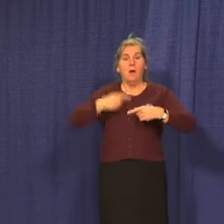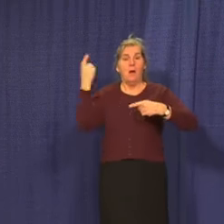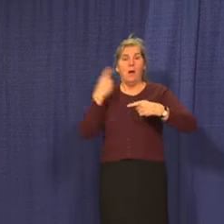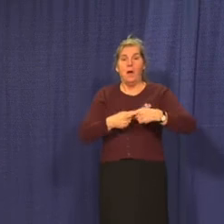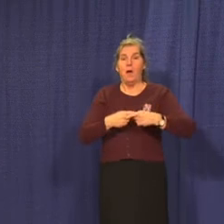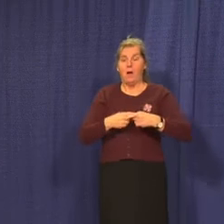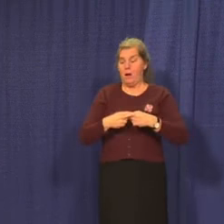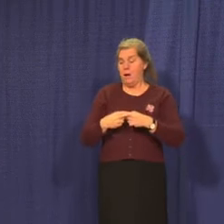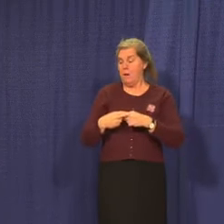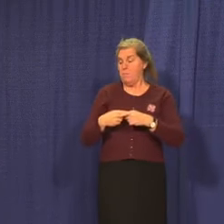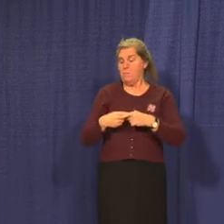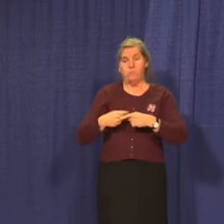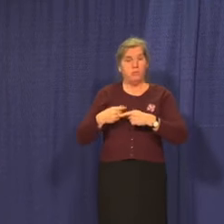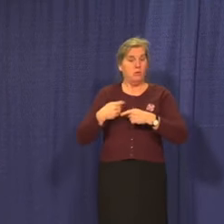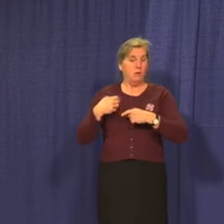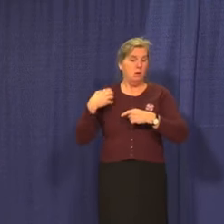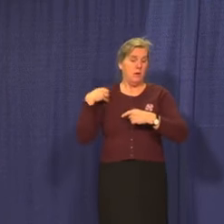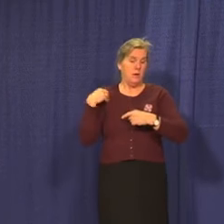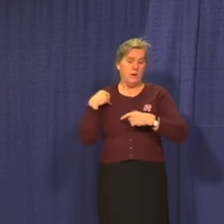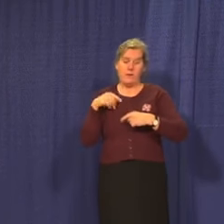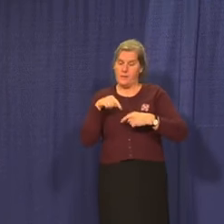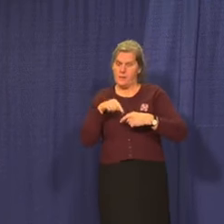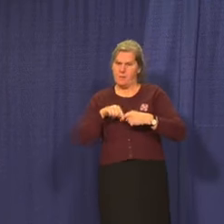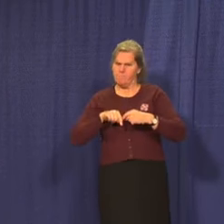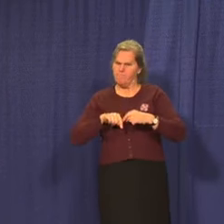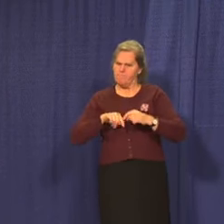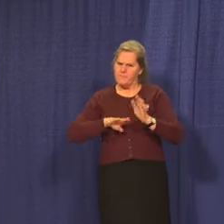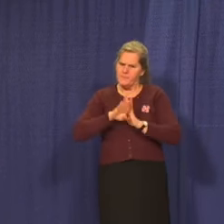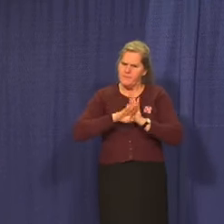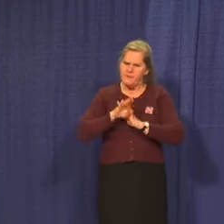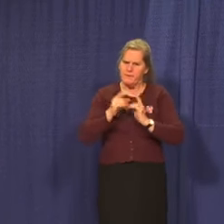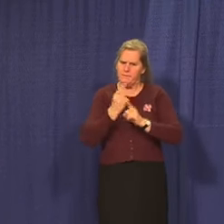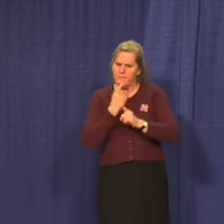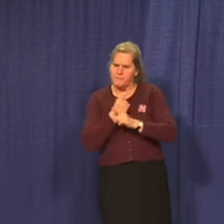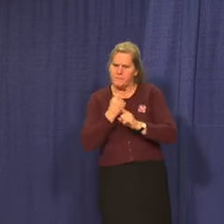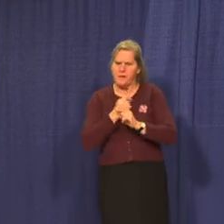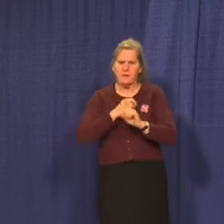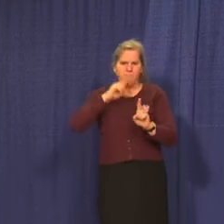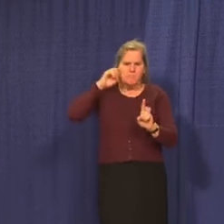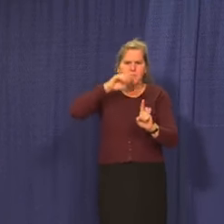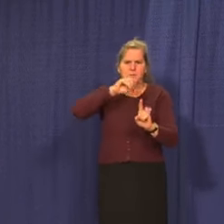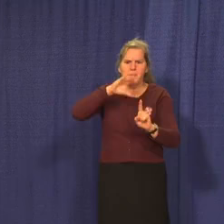WHAT CHANGES NEED TO BE MADE TO ENSURE THAT THOSE ENTERING THE TERRITORY ARE AWARE OF THESE